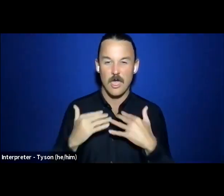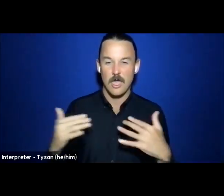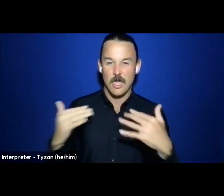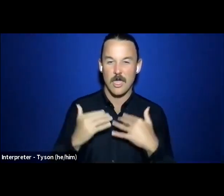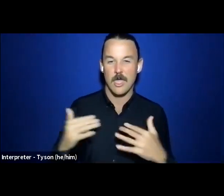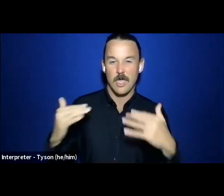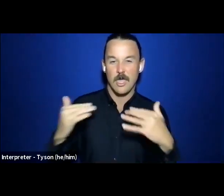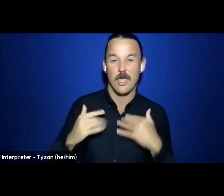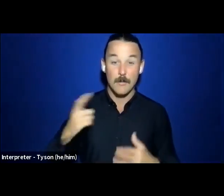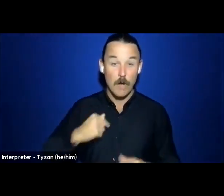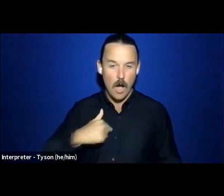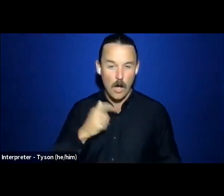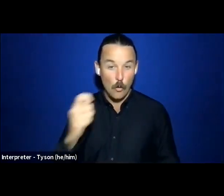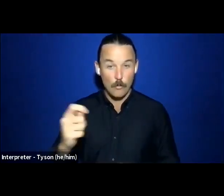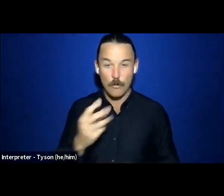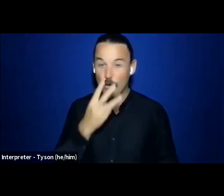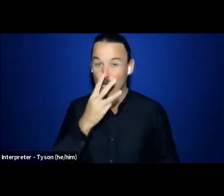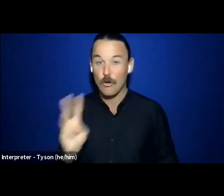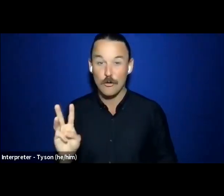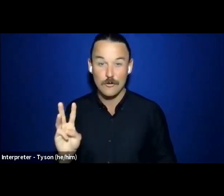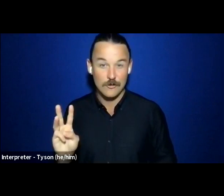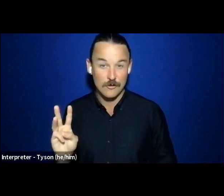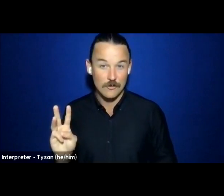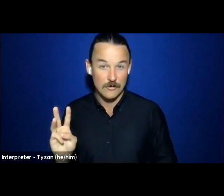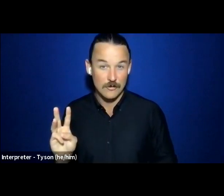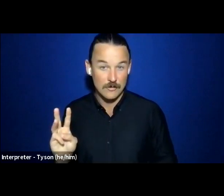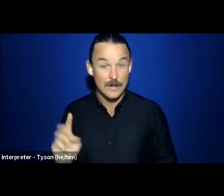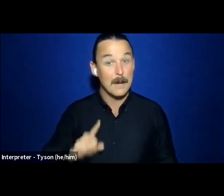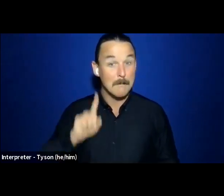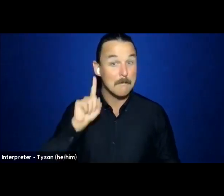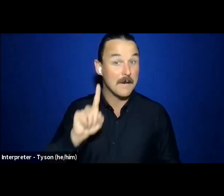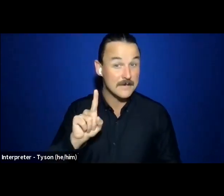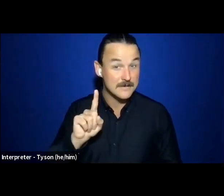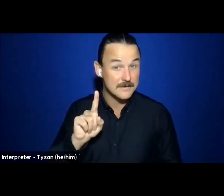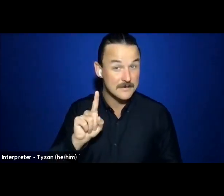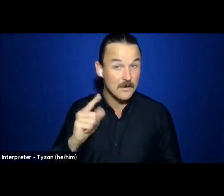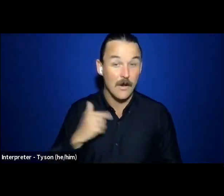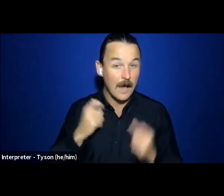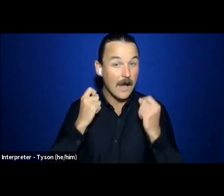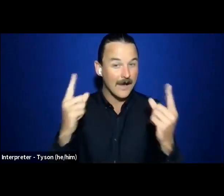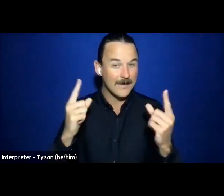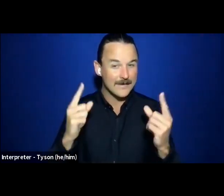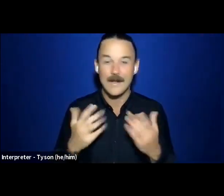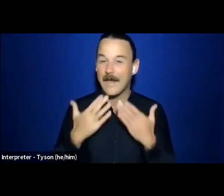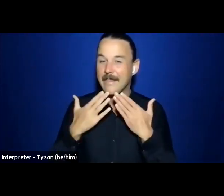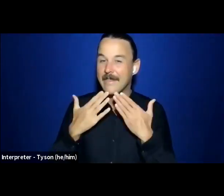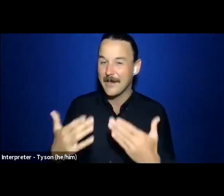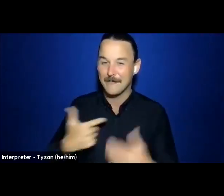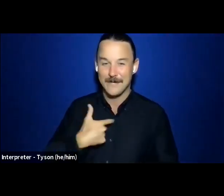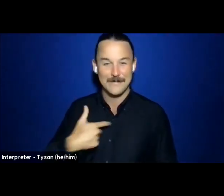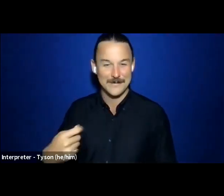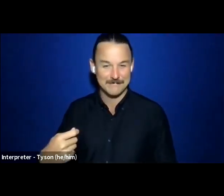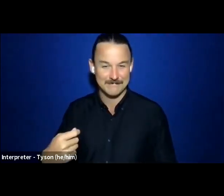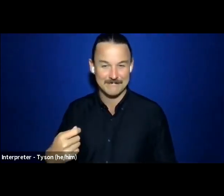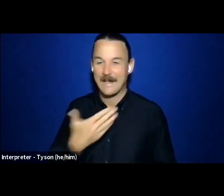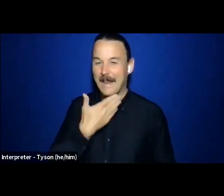rubbing it. it in as a hurdle it in as a hurdle, inevitably towards g it in as I hurtle inevitably towards my 40s but either way, message received message received all lovely event coordinators